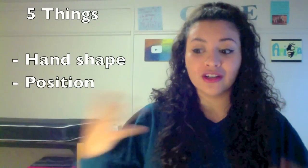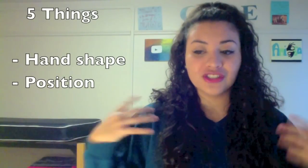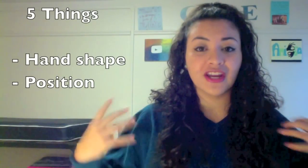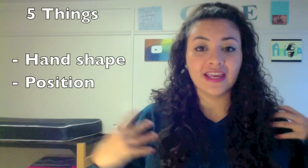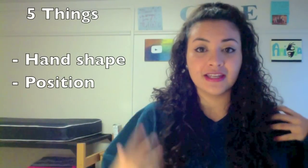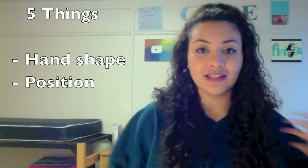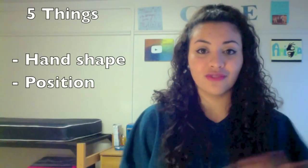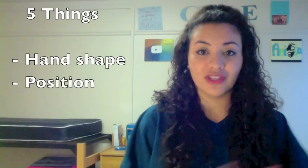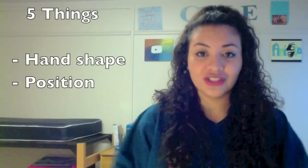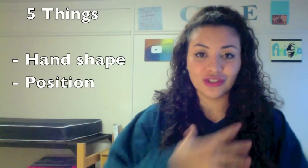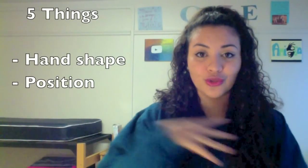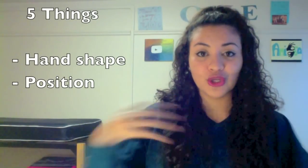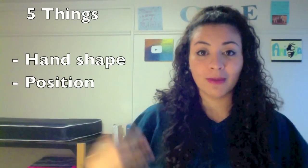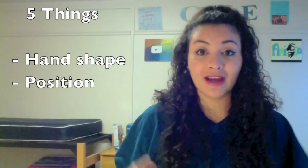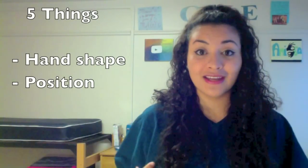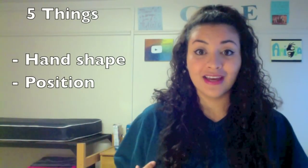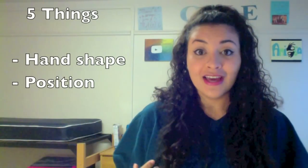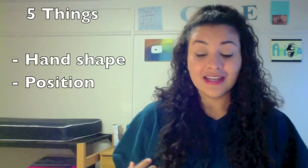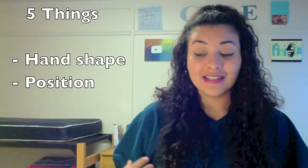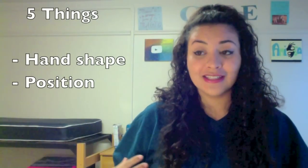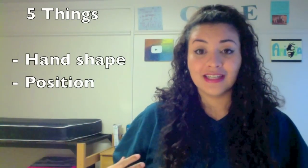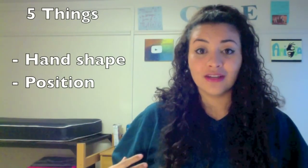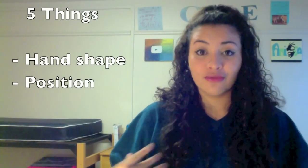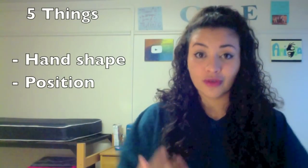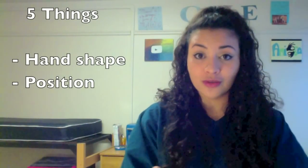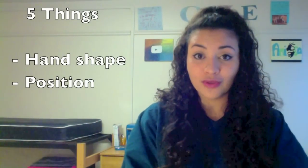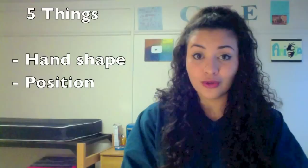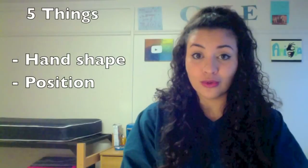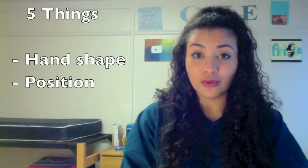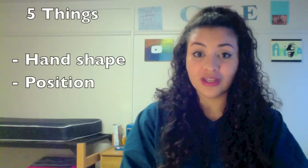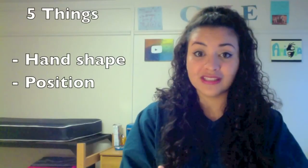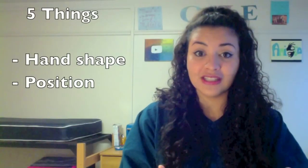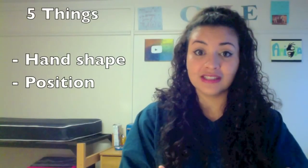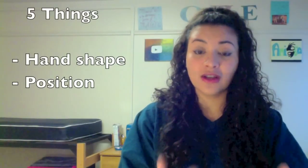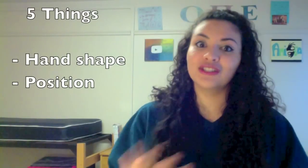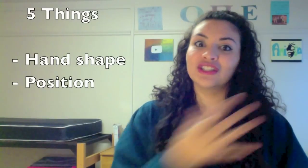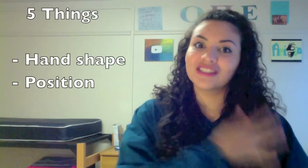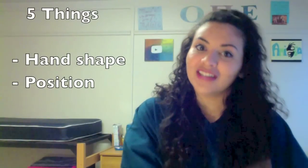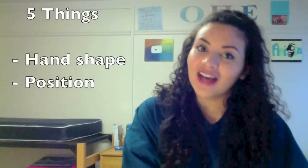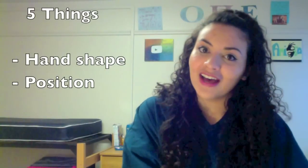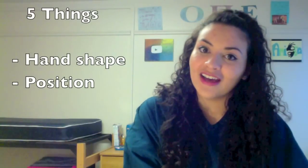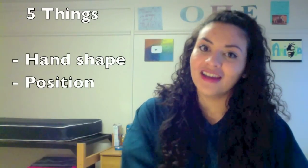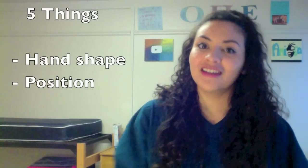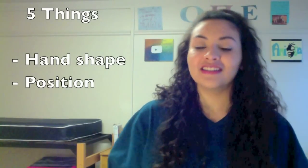is your hand in relation to your body? Is it in front of you? Is it to your side? Is